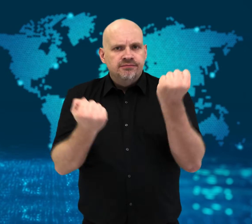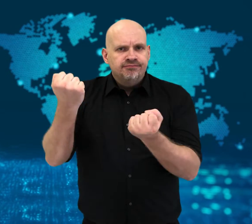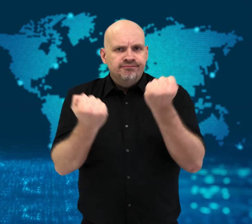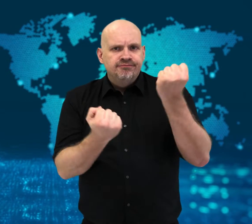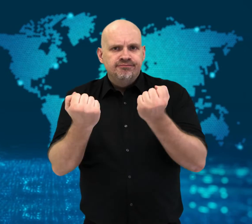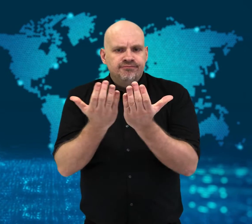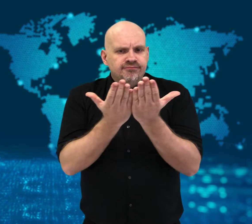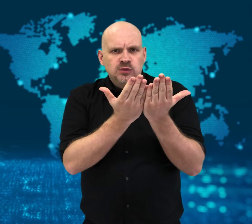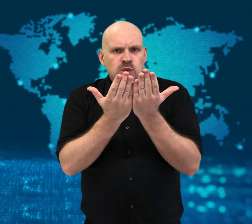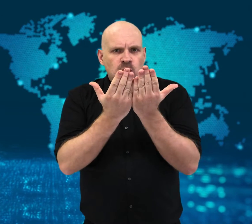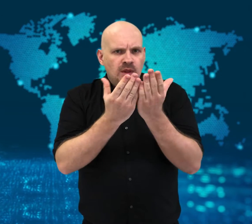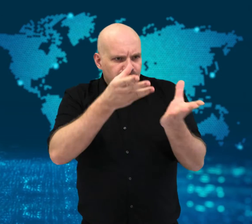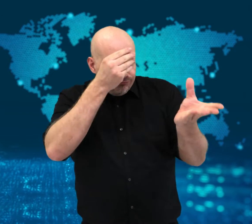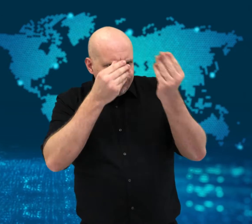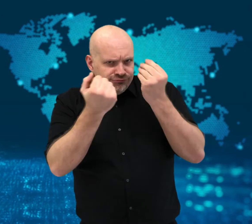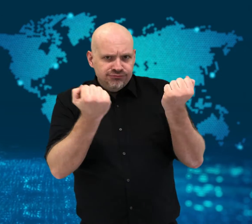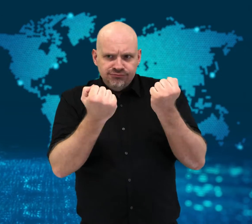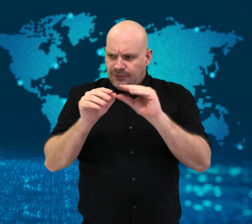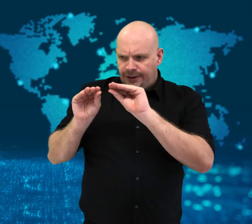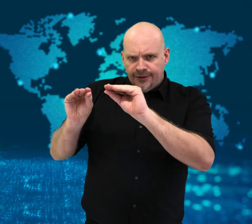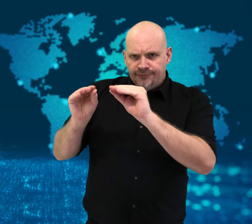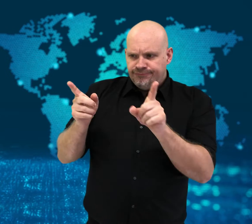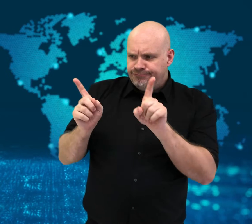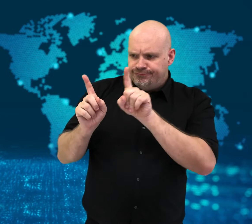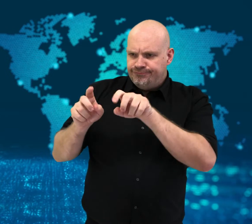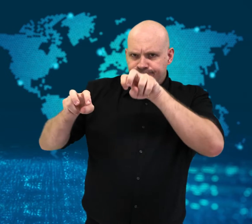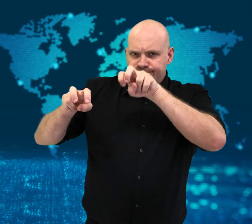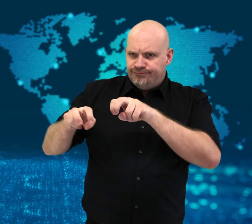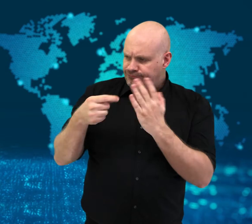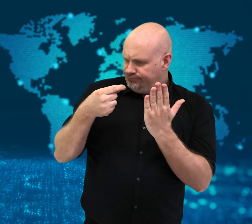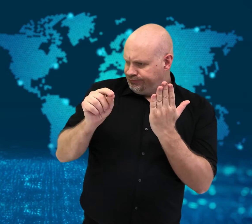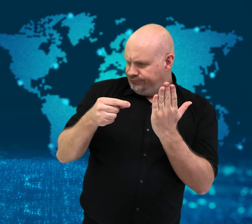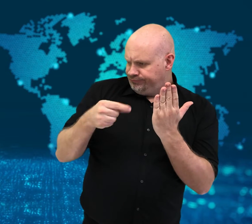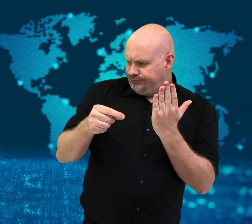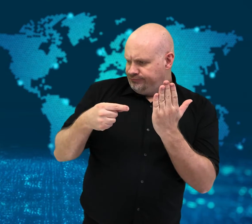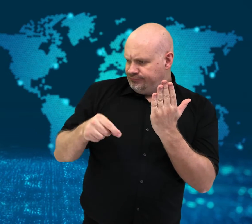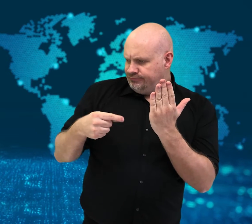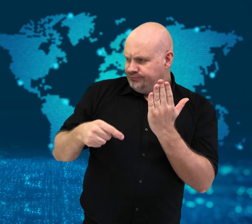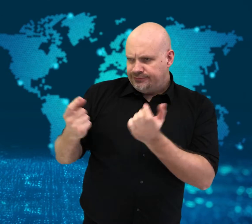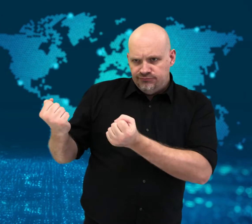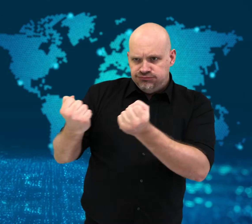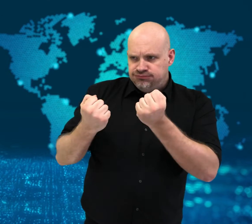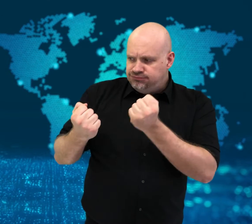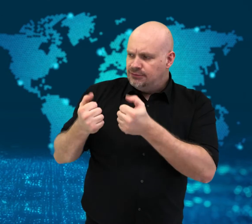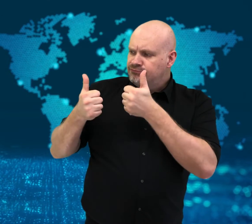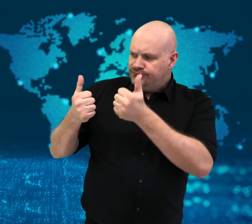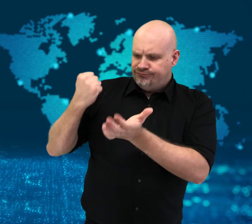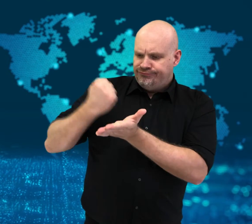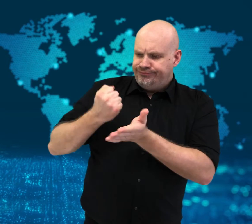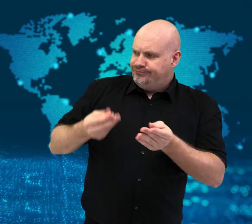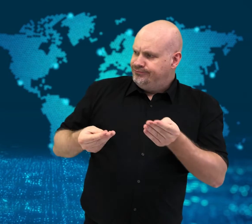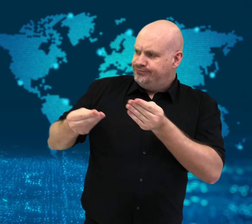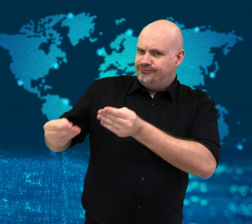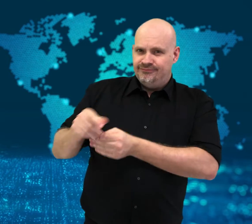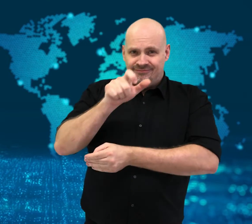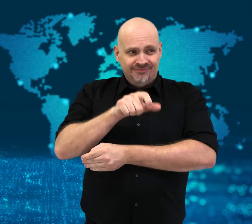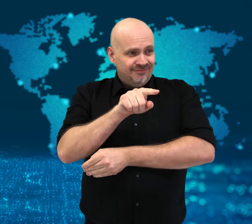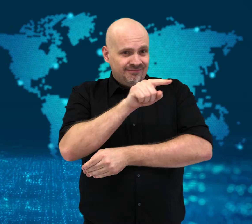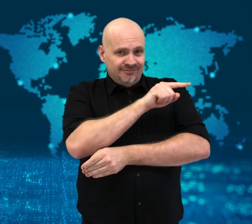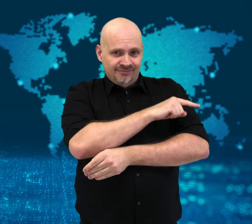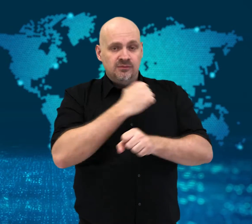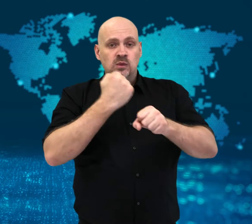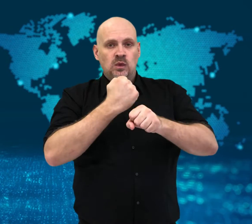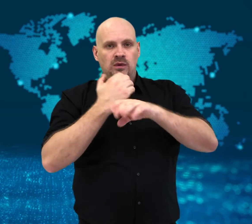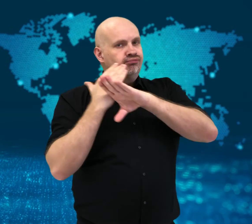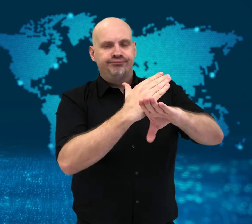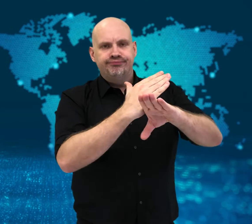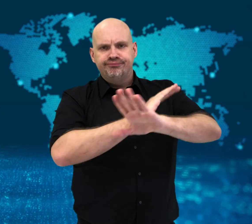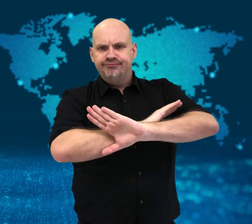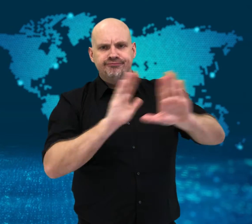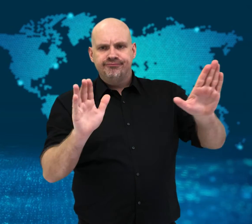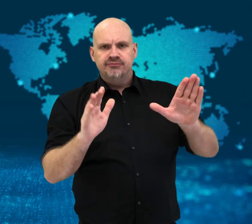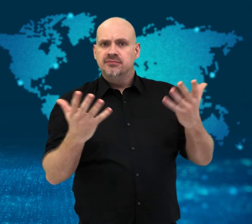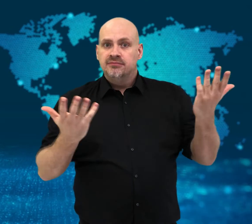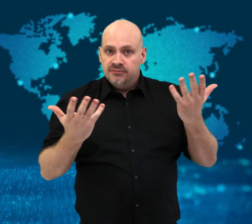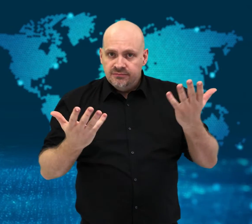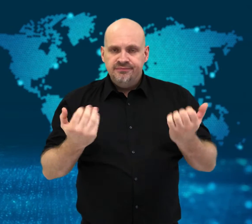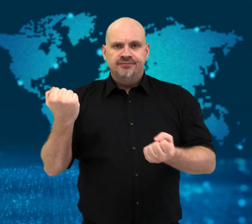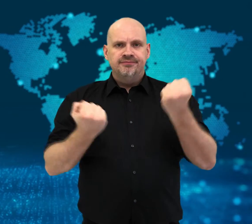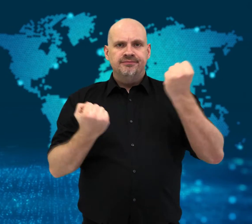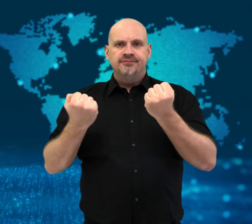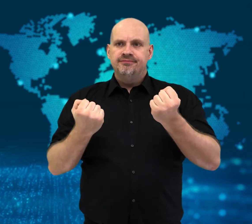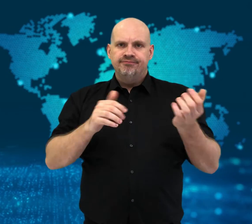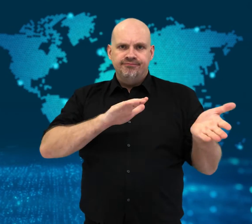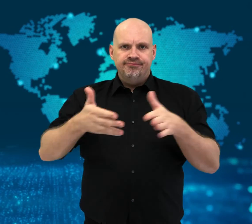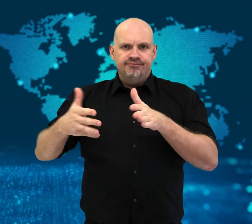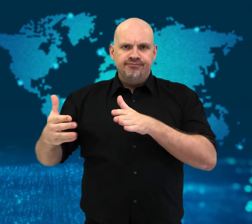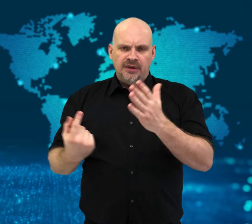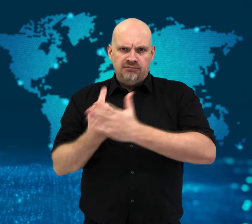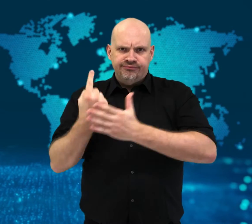has suspended all driving test examiners as road deaths have increased.